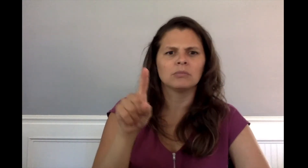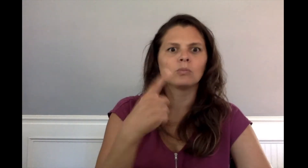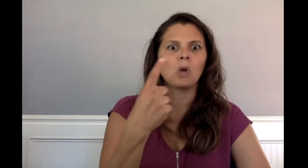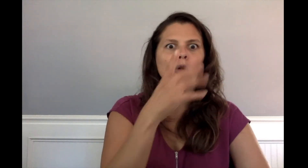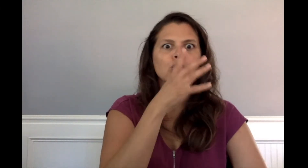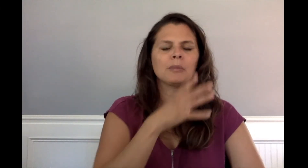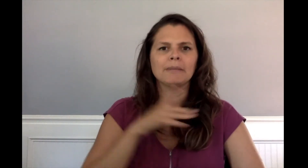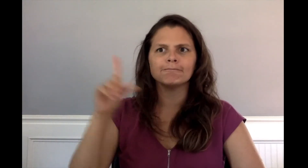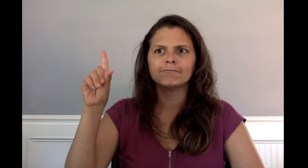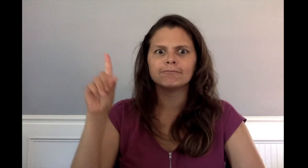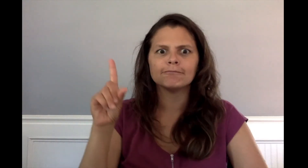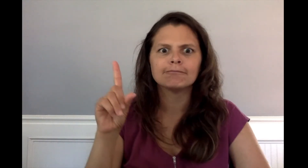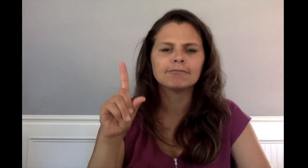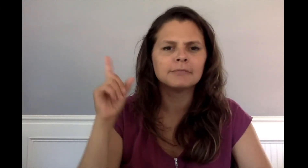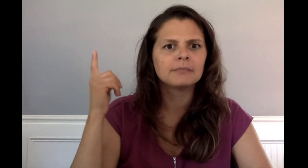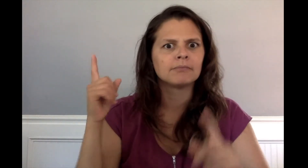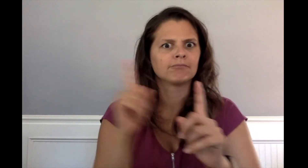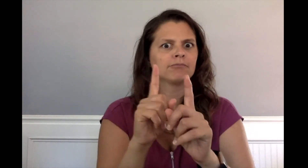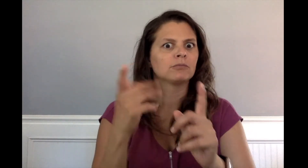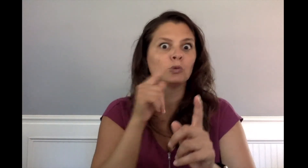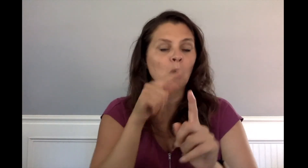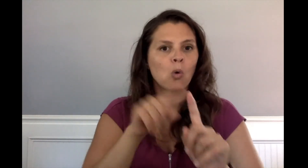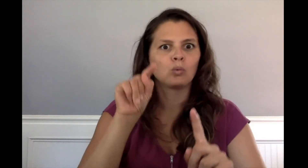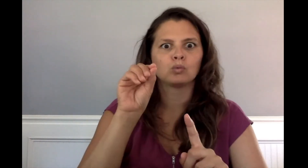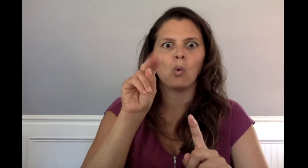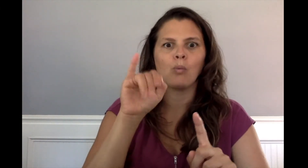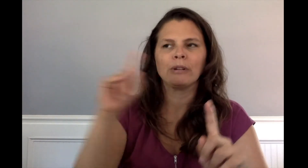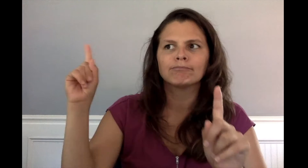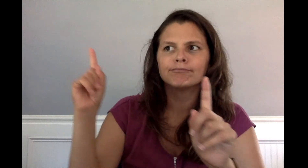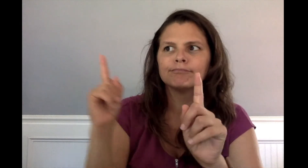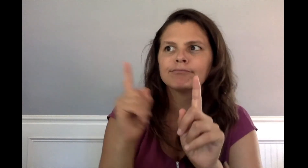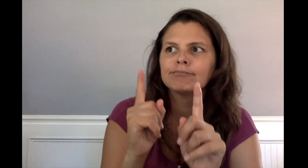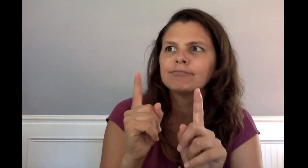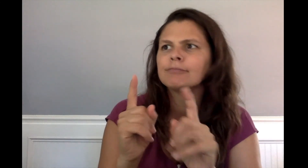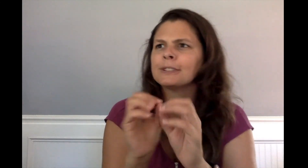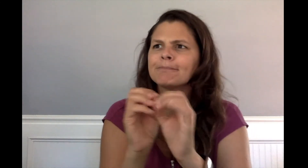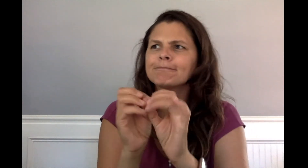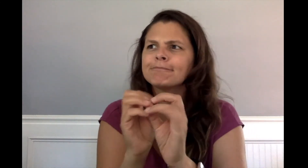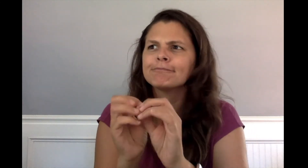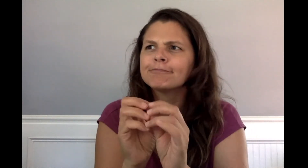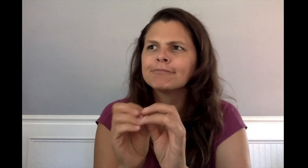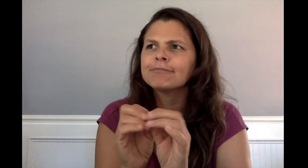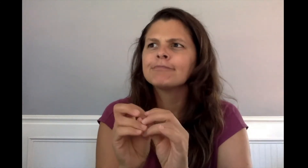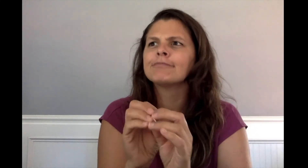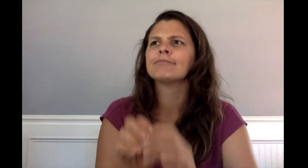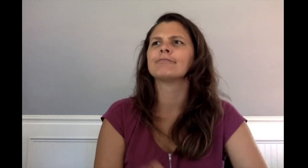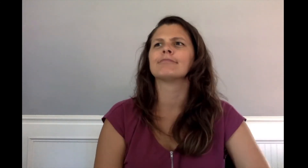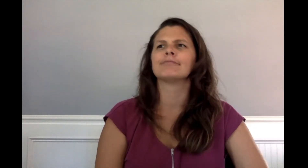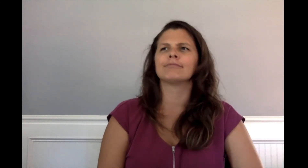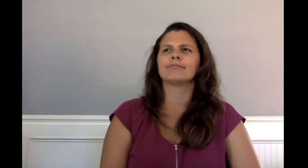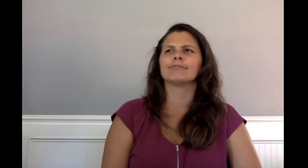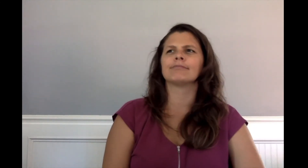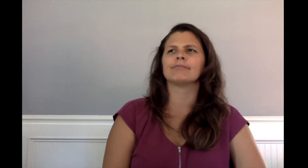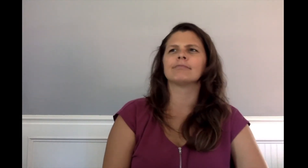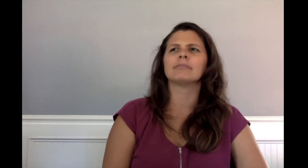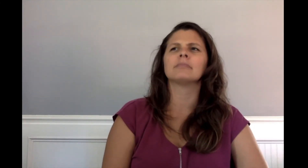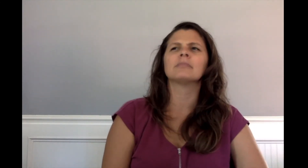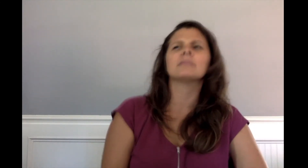A woman approached Toni and gestured to a chair.